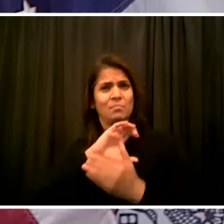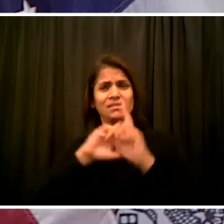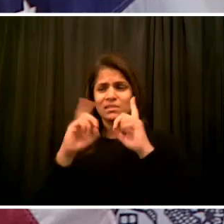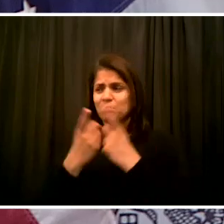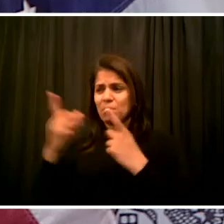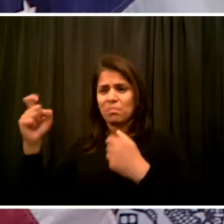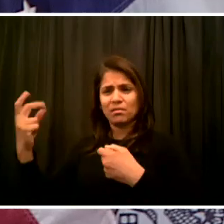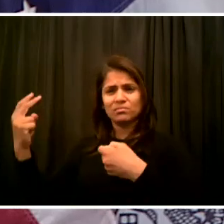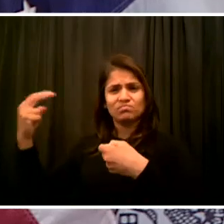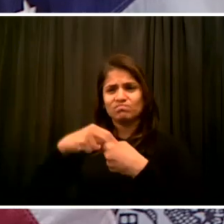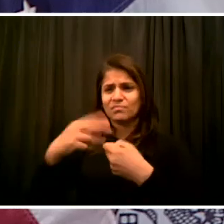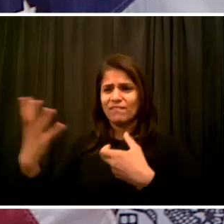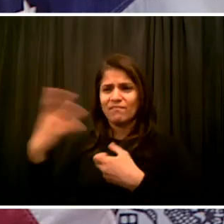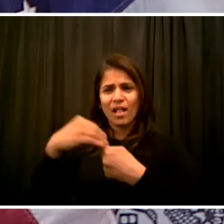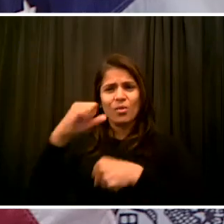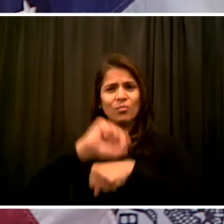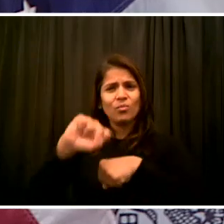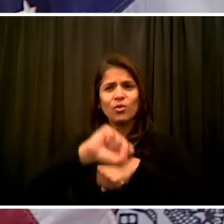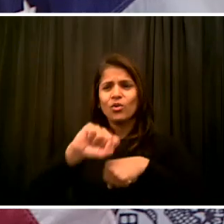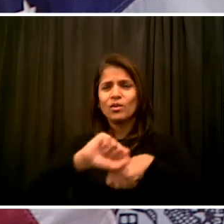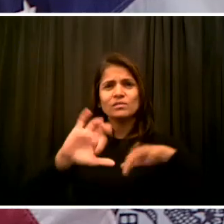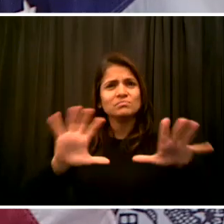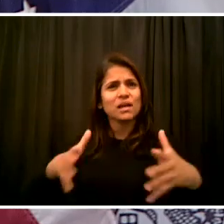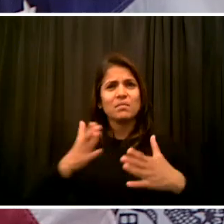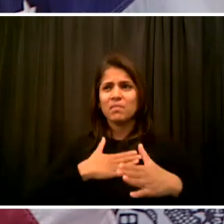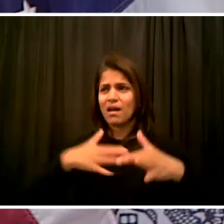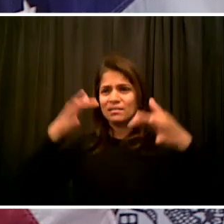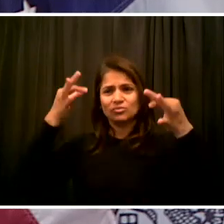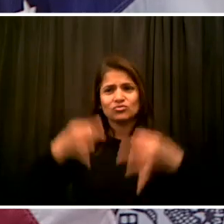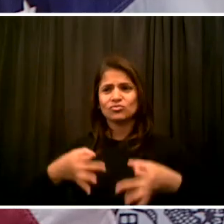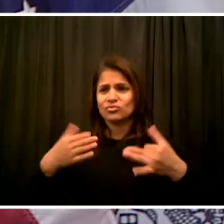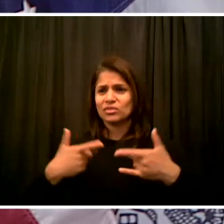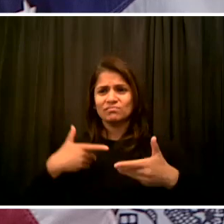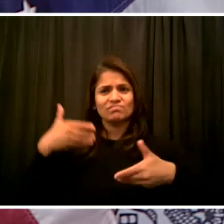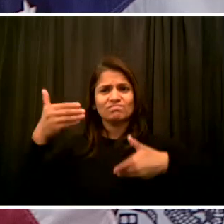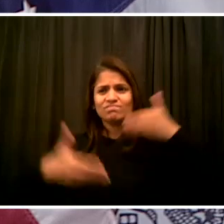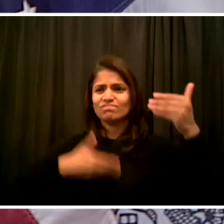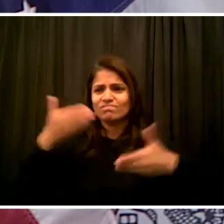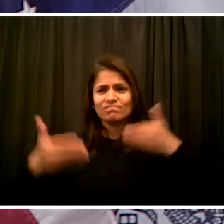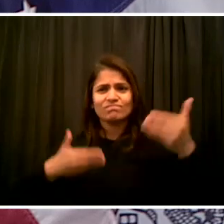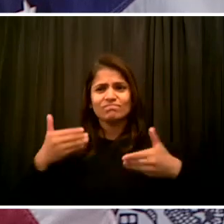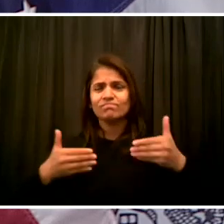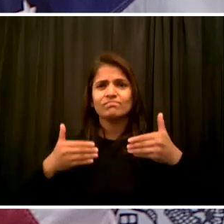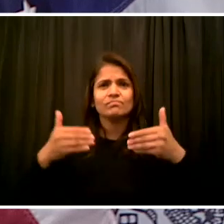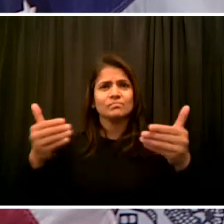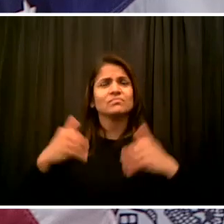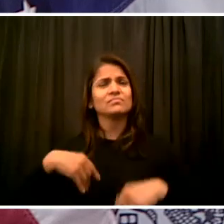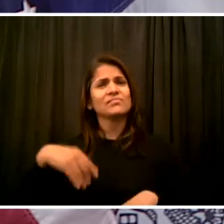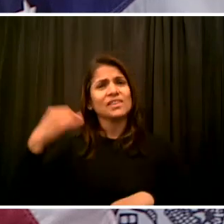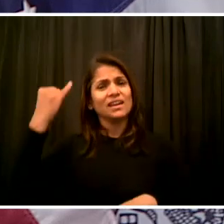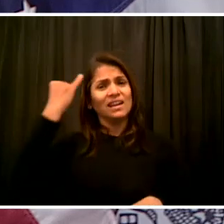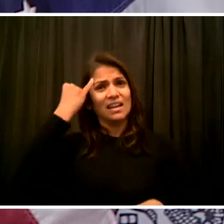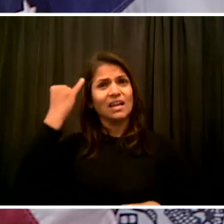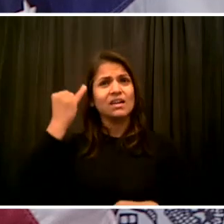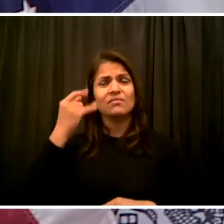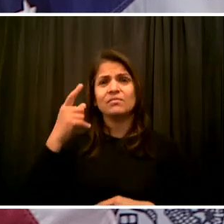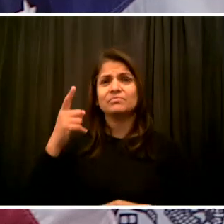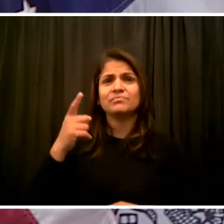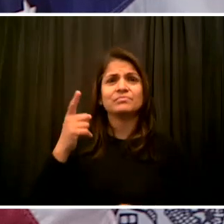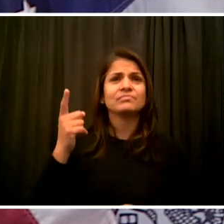NONSTARTER POINT BECAUSE I JUST DISAGREE WITH IT. THE NYPD HAS TO BE PART OF THE EQUATION, THAT IS MY DECISION AND